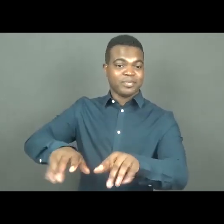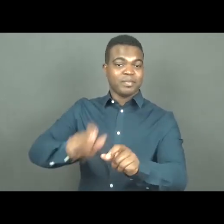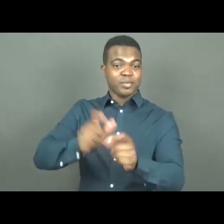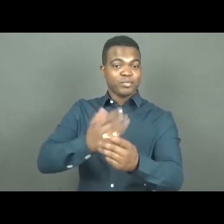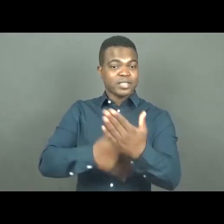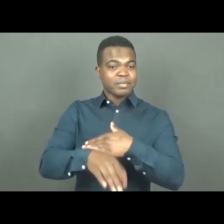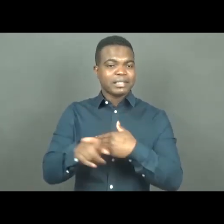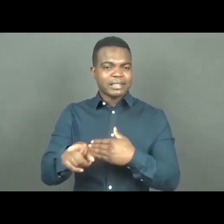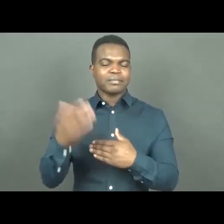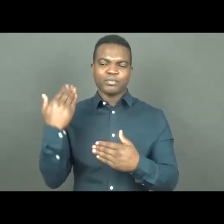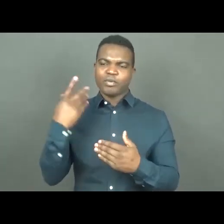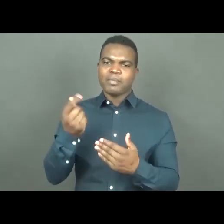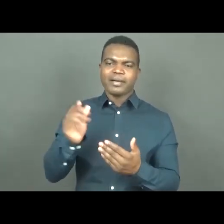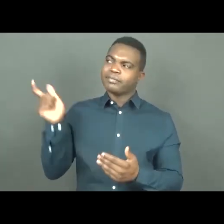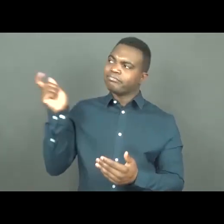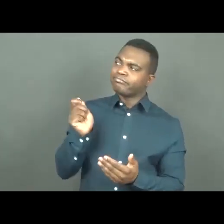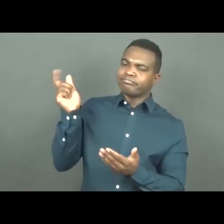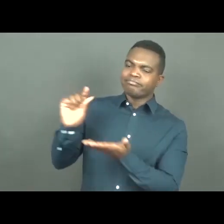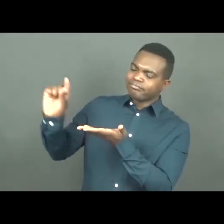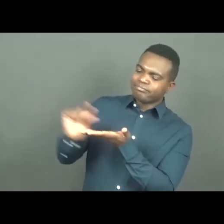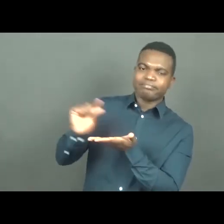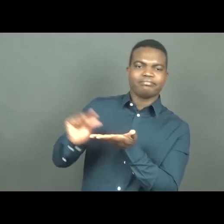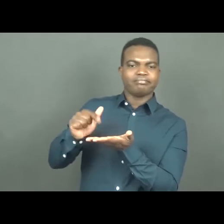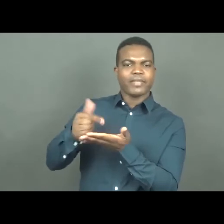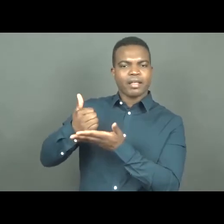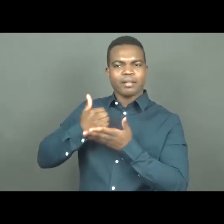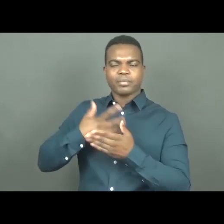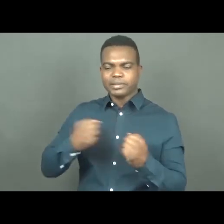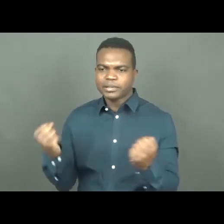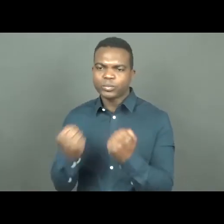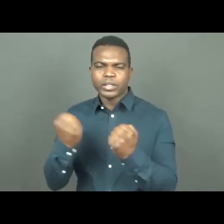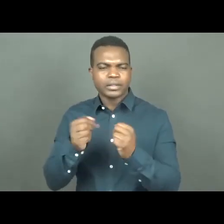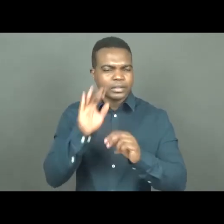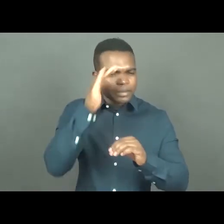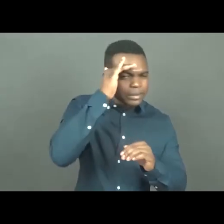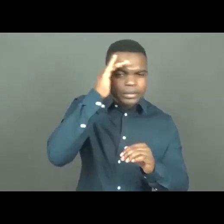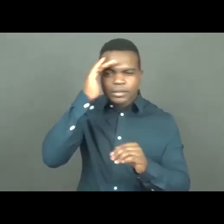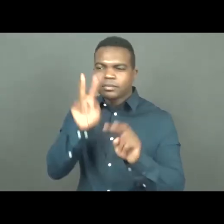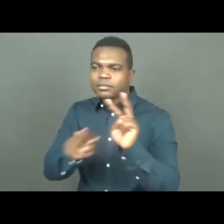you know as in terms of to add on to the identification of persons with disabilities,